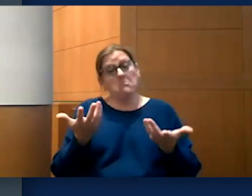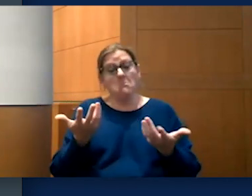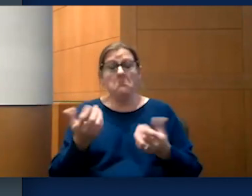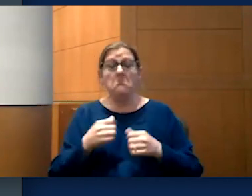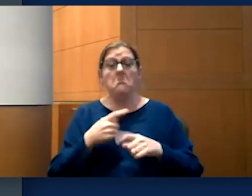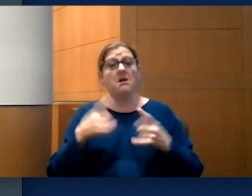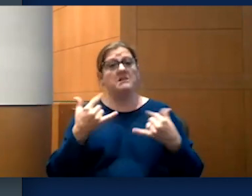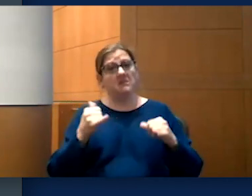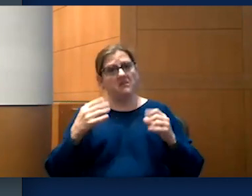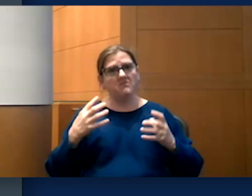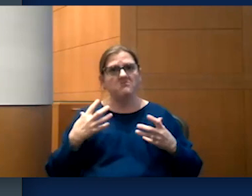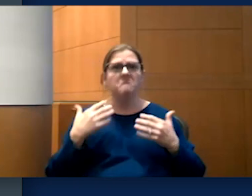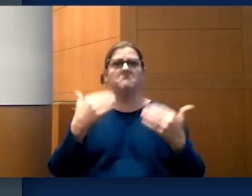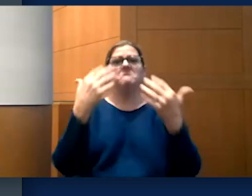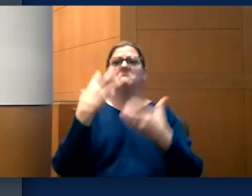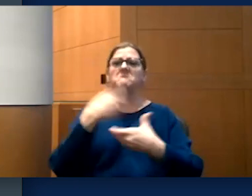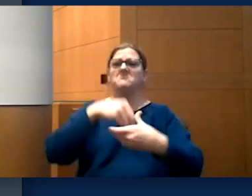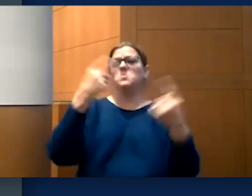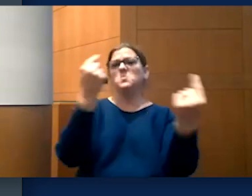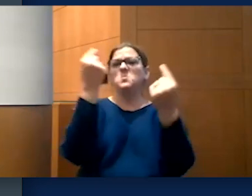wants you to get back into these things that you really enjoy.